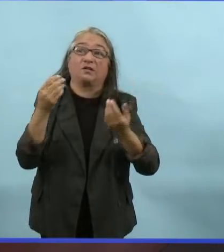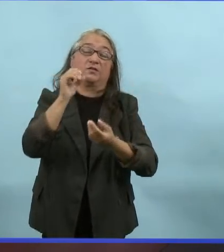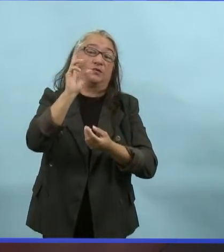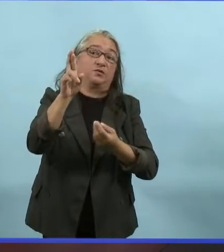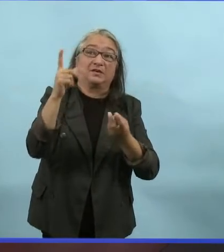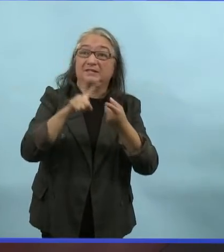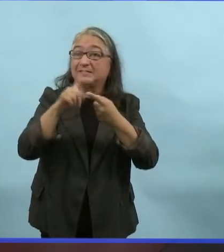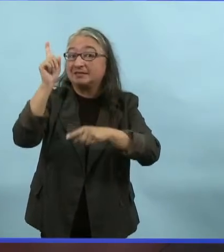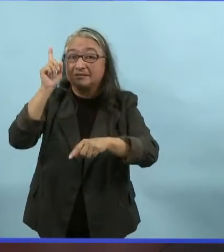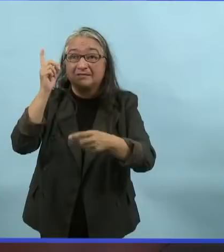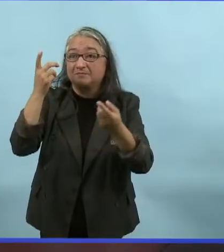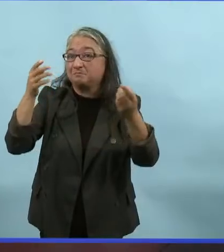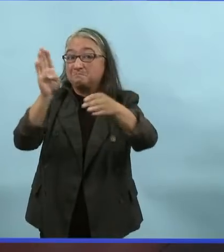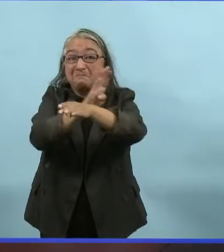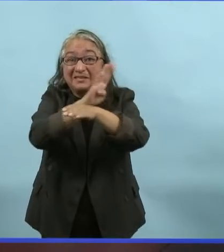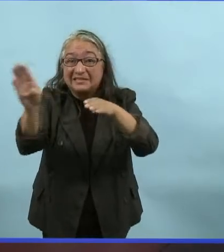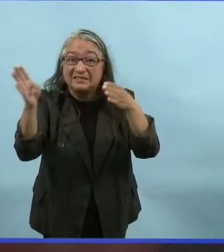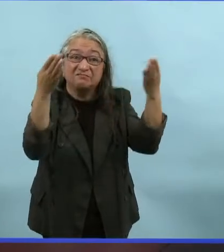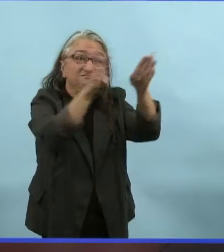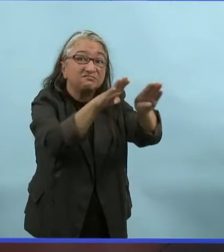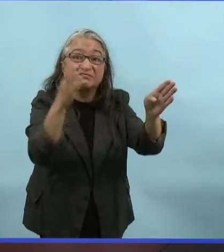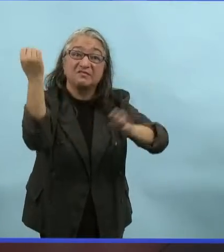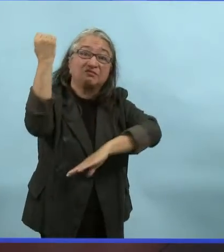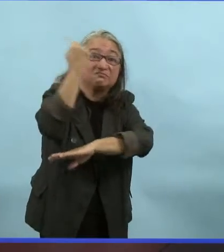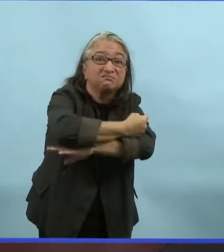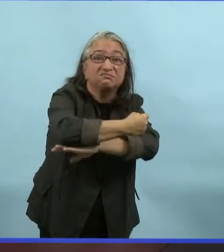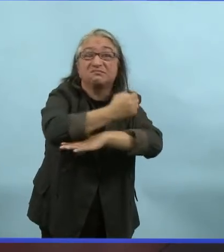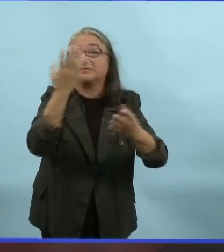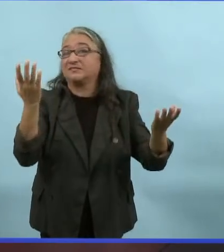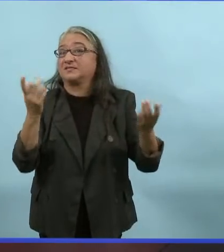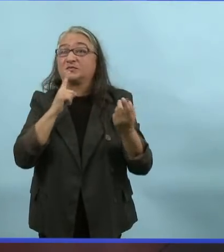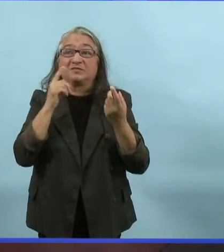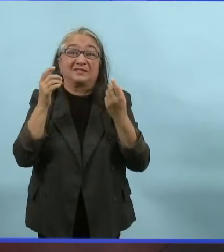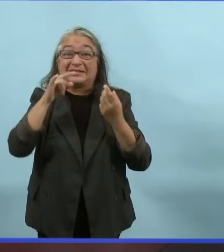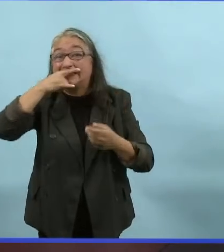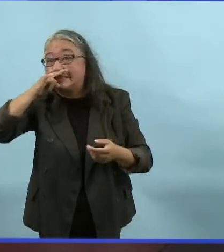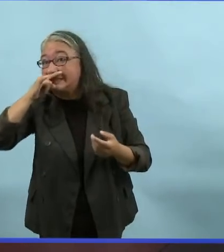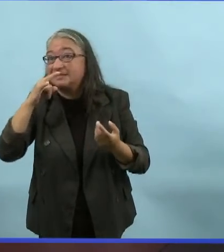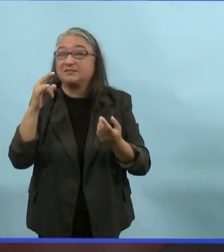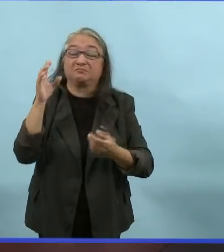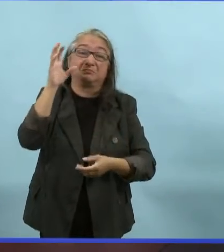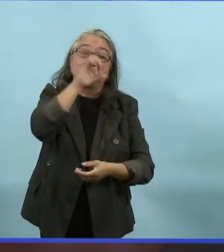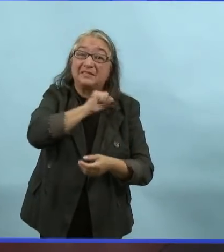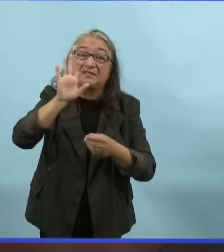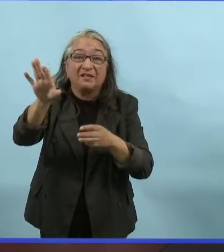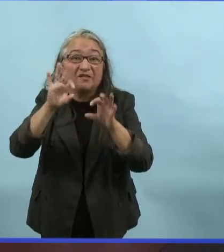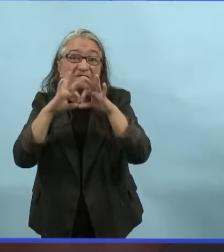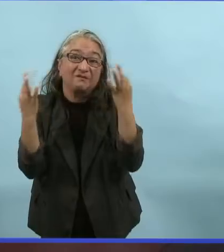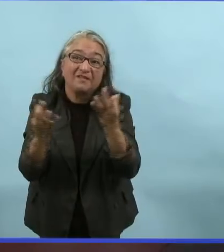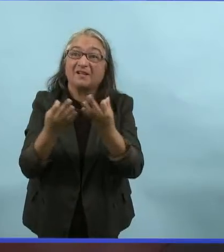open again our kids have missed out on you know number of opportunities so so i think it's it's